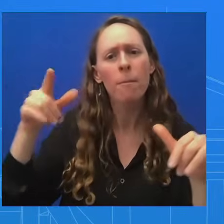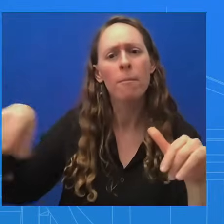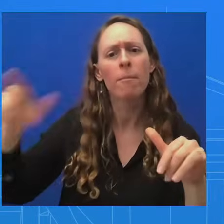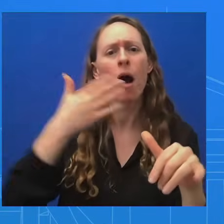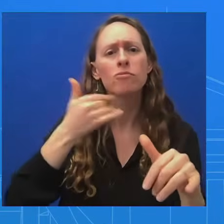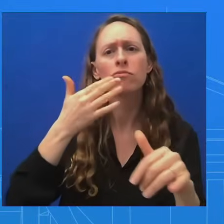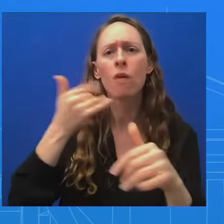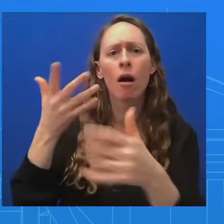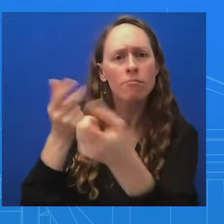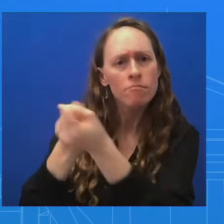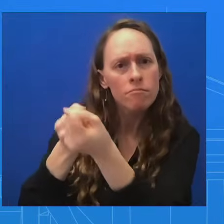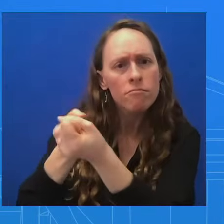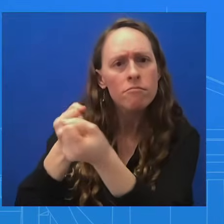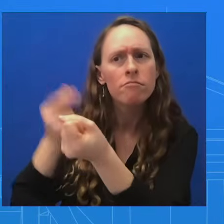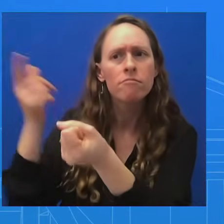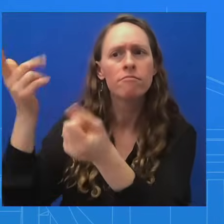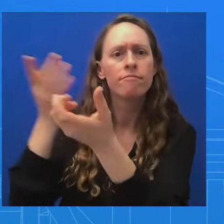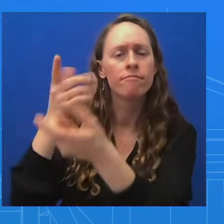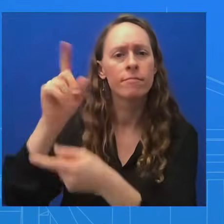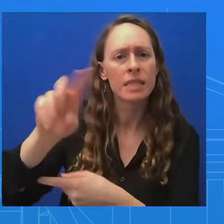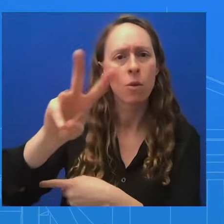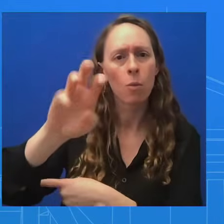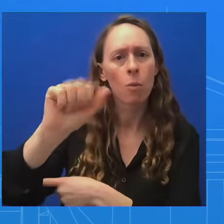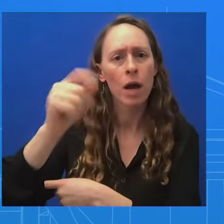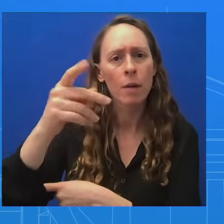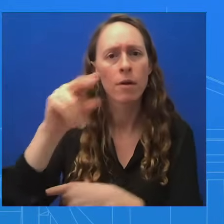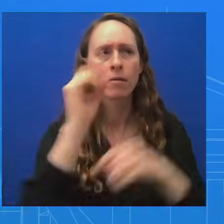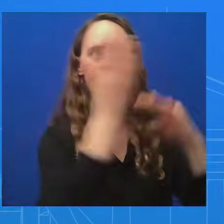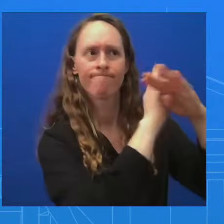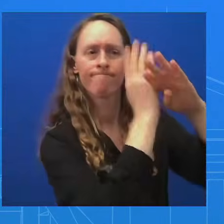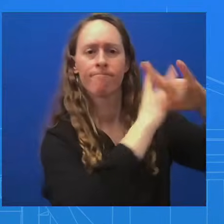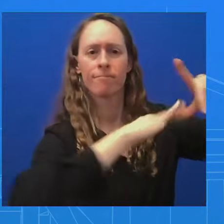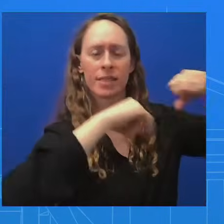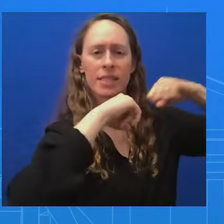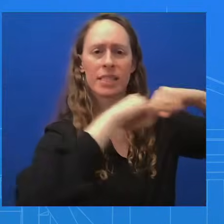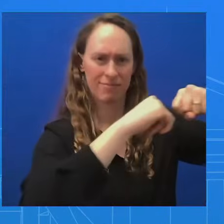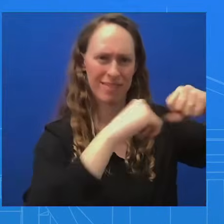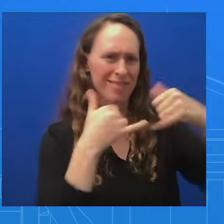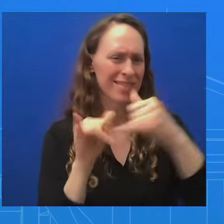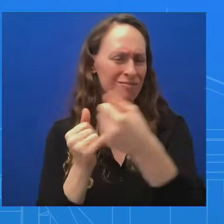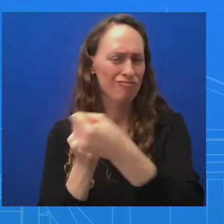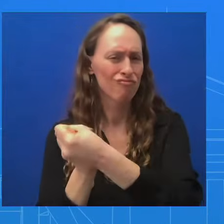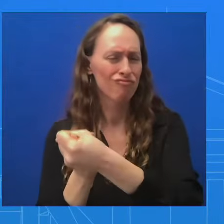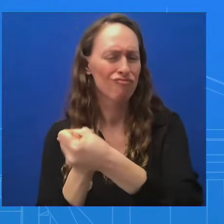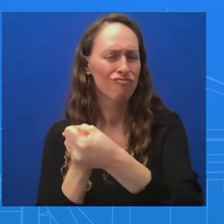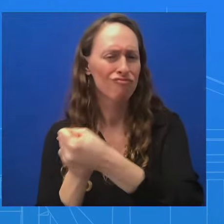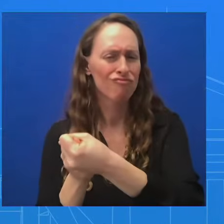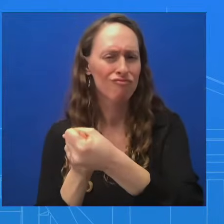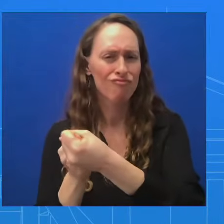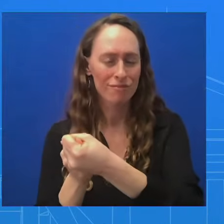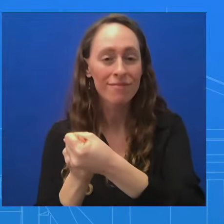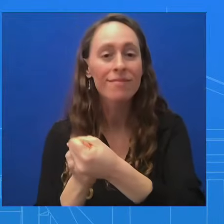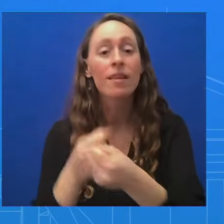I mean, prior to the 7th of October, as you all know, we were working closely with Israel and Saudi Arabia